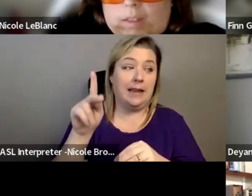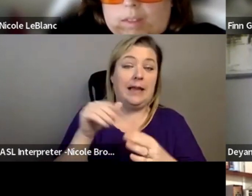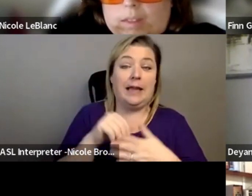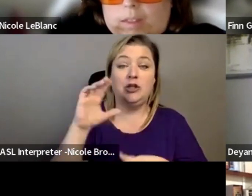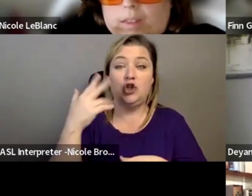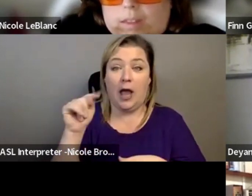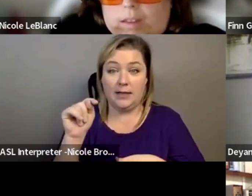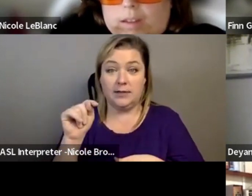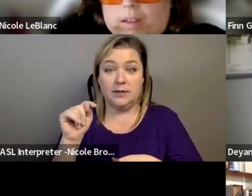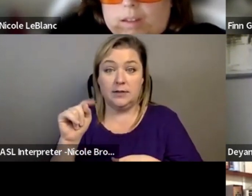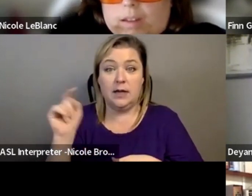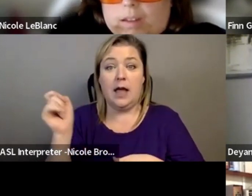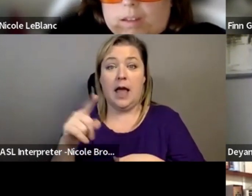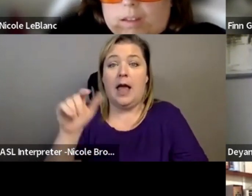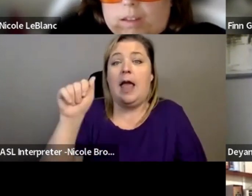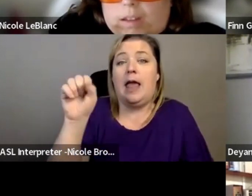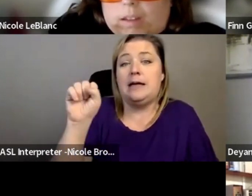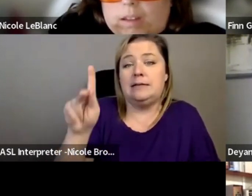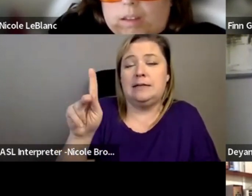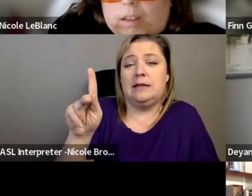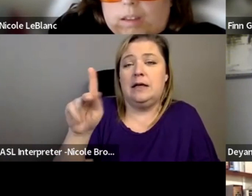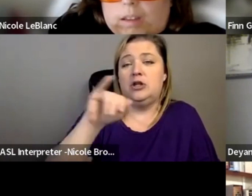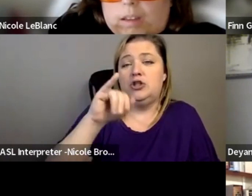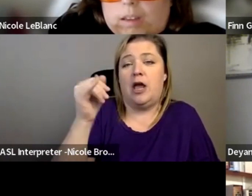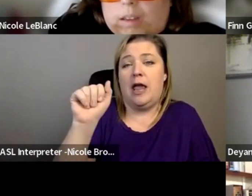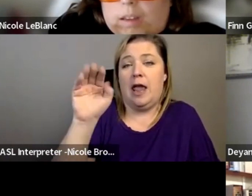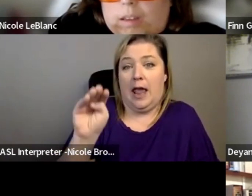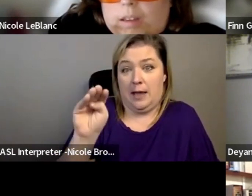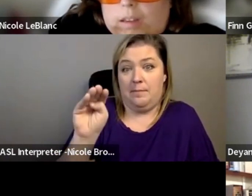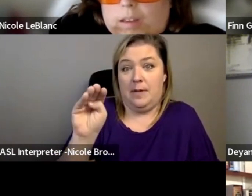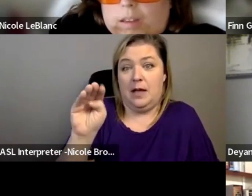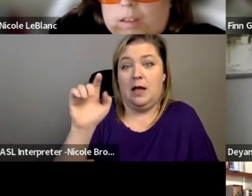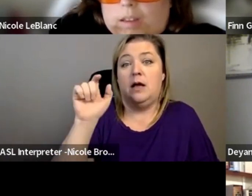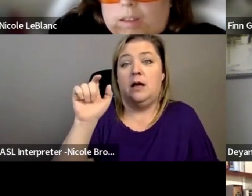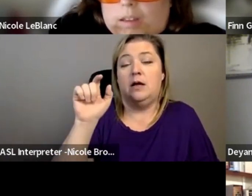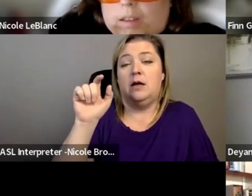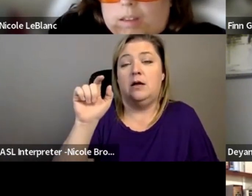it's ask J A n.org. And yeah, I would say definitely look to